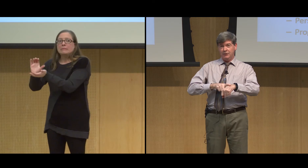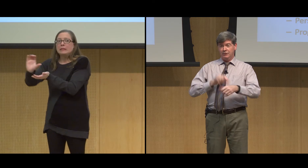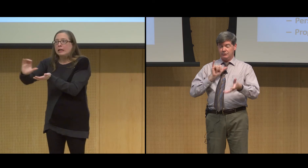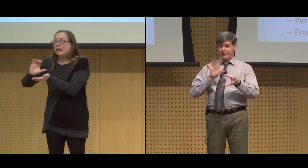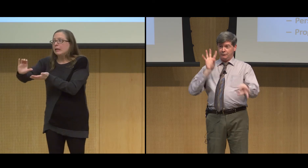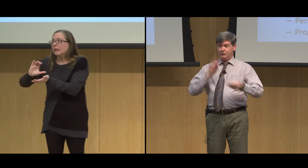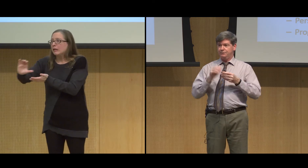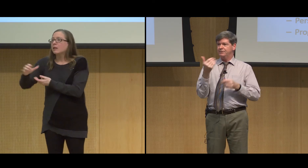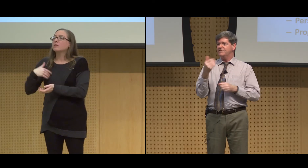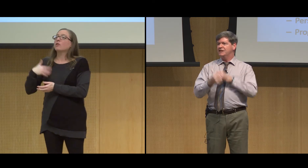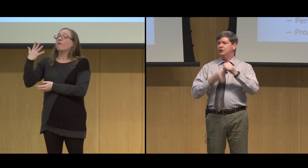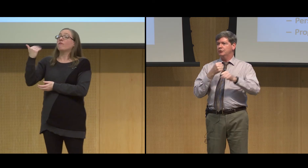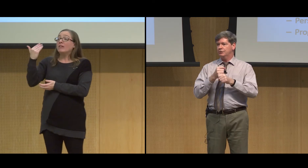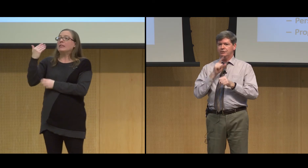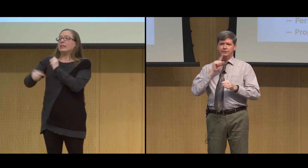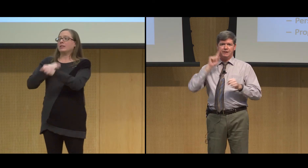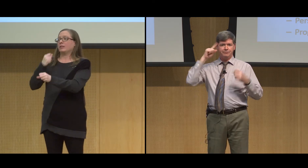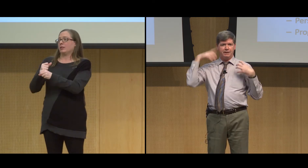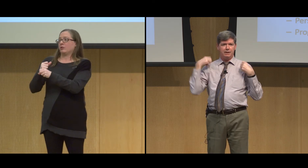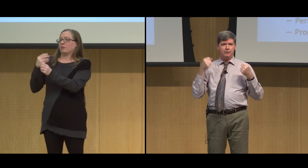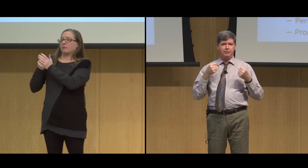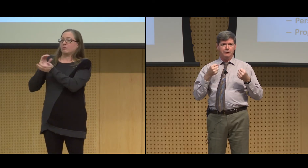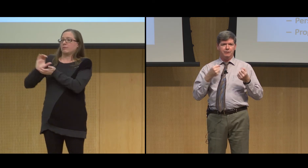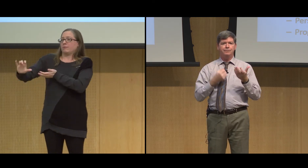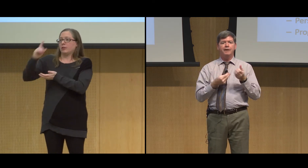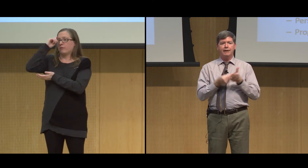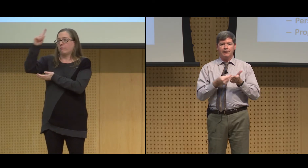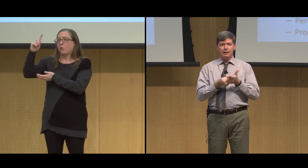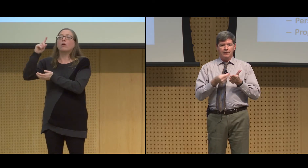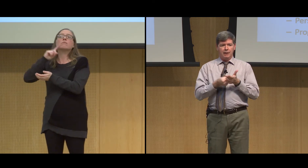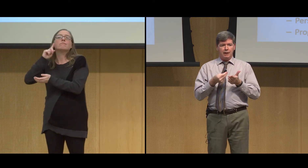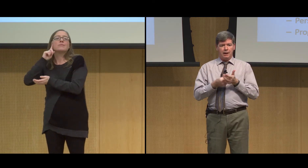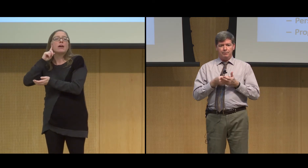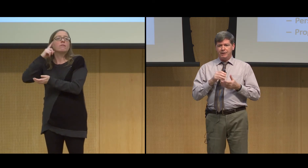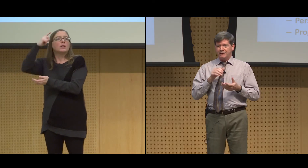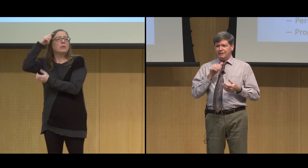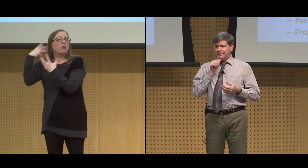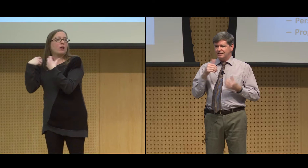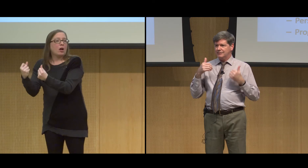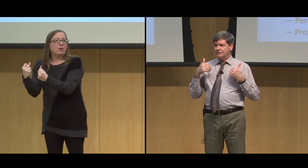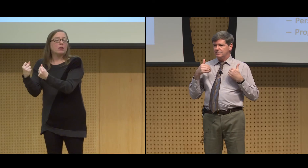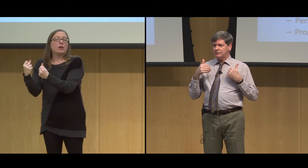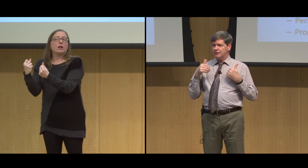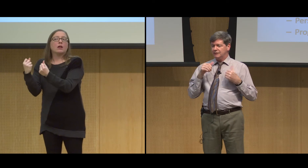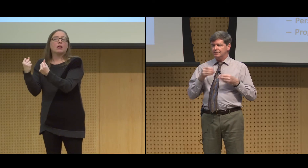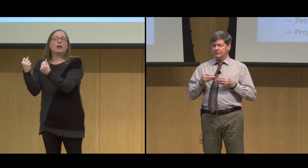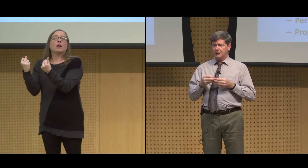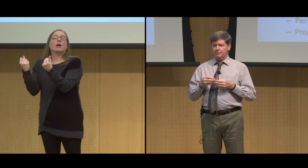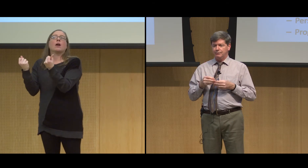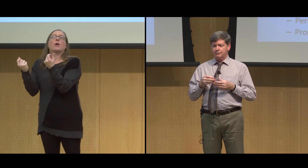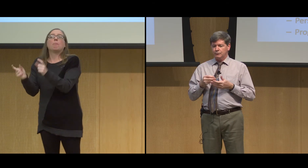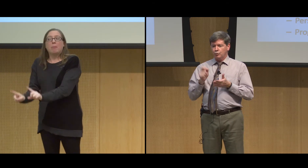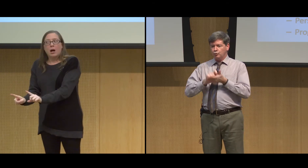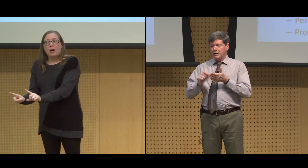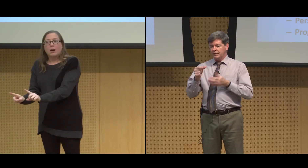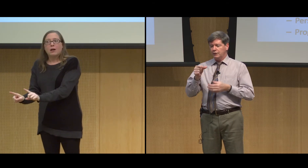so that was 15 years of deaf mental health funding, but they didn't-- they didn't, um, write